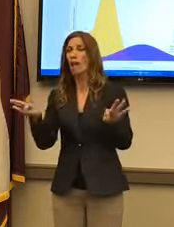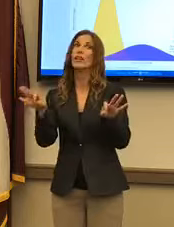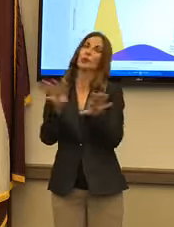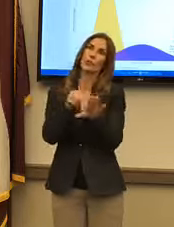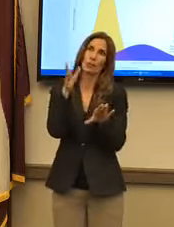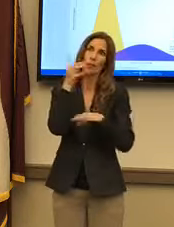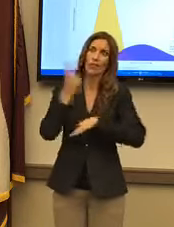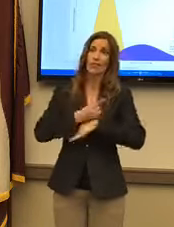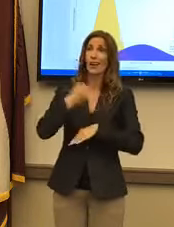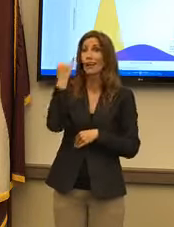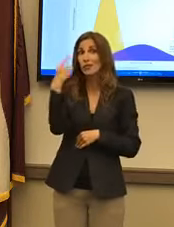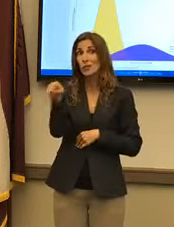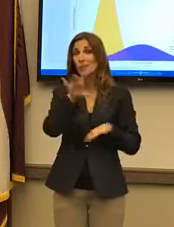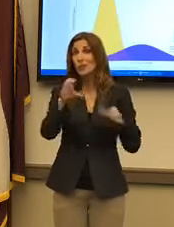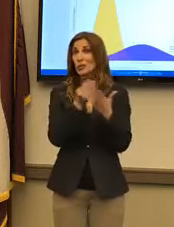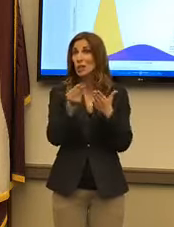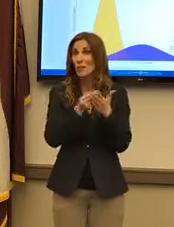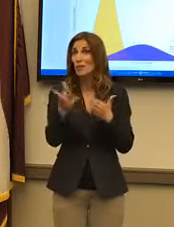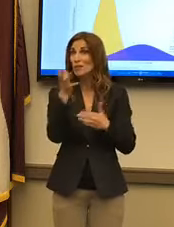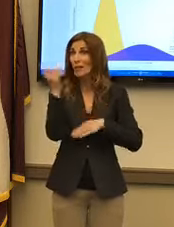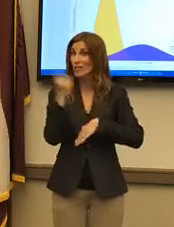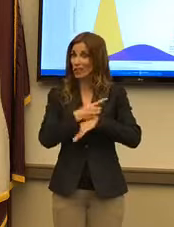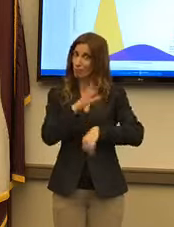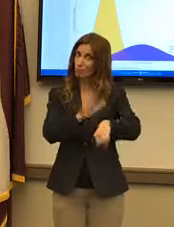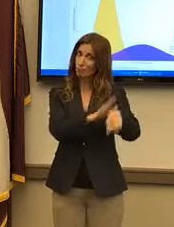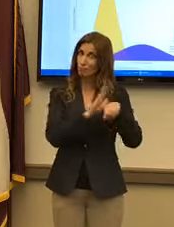you who need to do your mother's day shopping this is your alert for Sunday